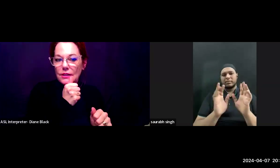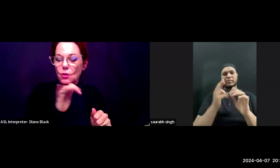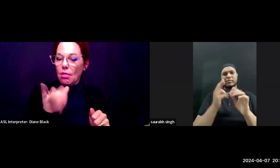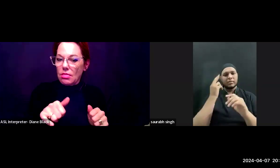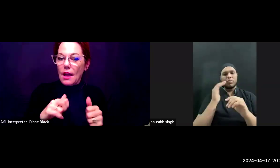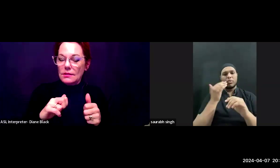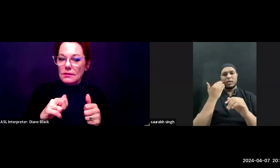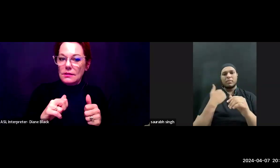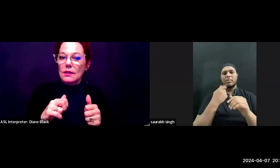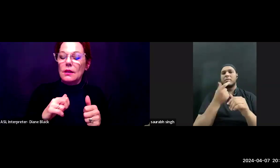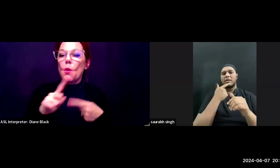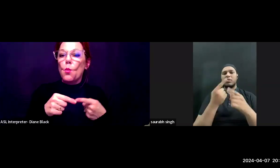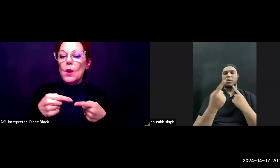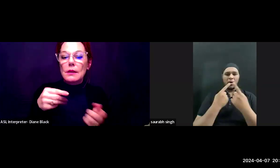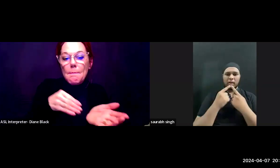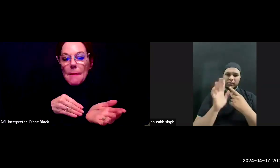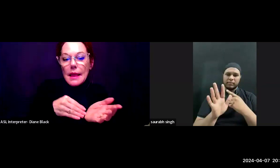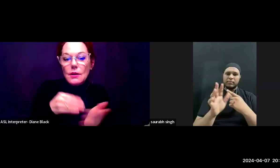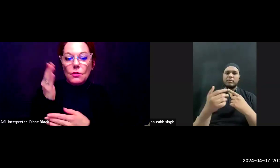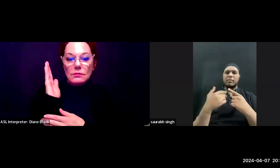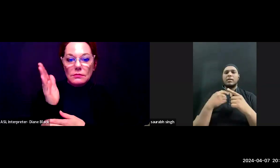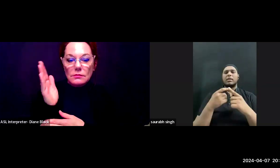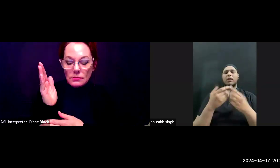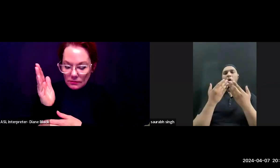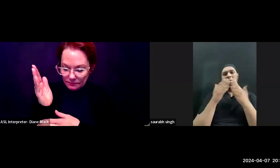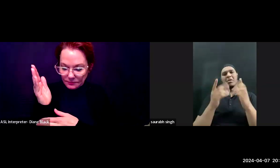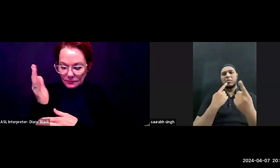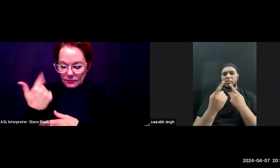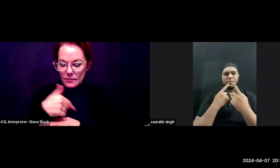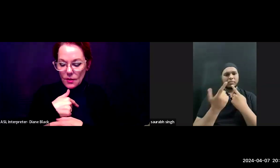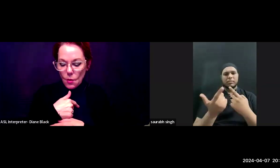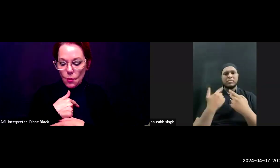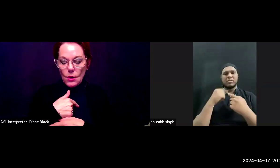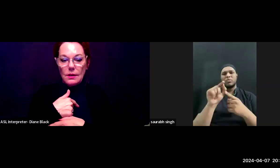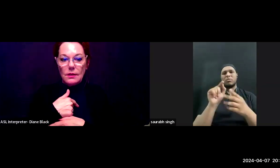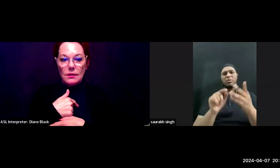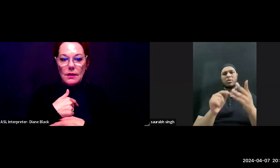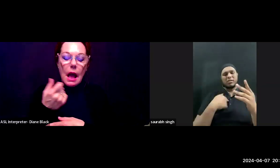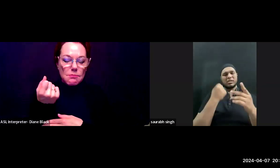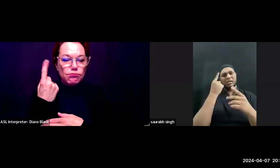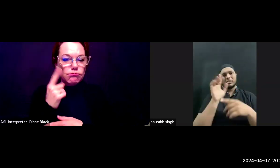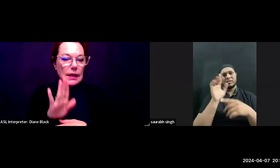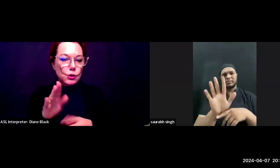a medical talk we always keep everything open. I understand your point right now and that has been